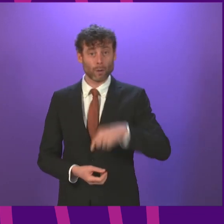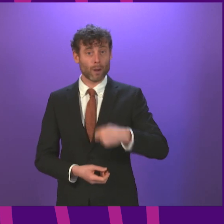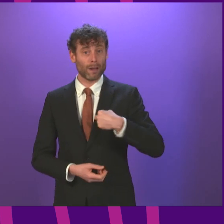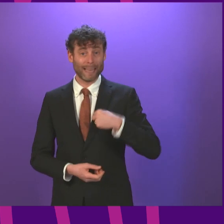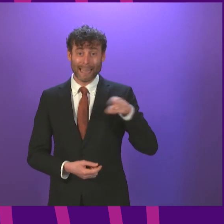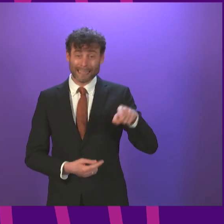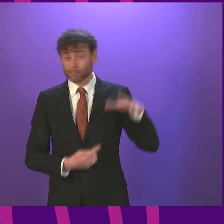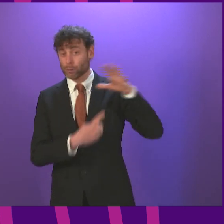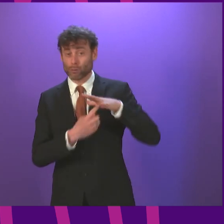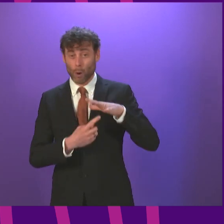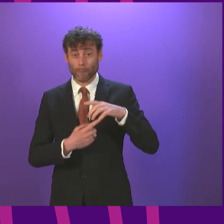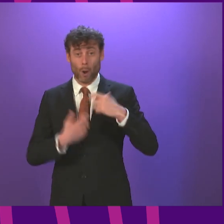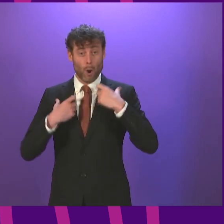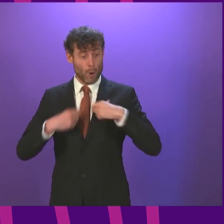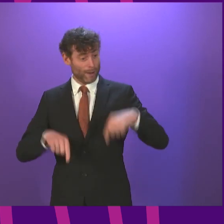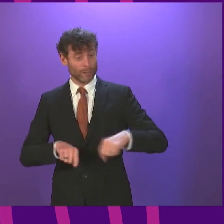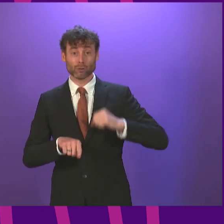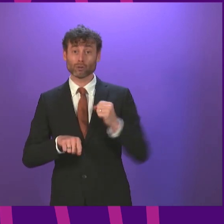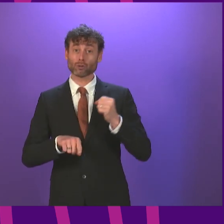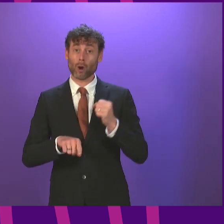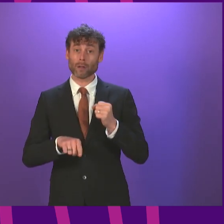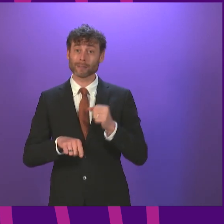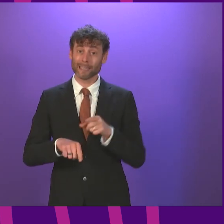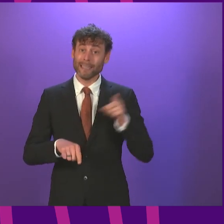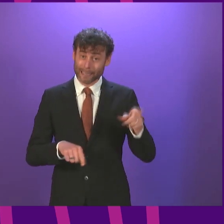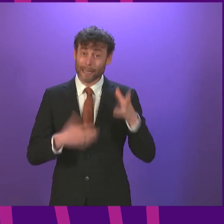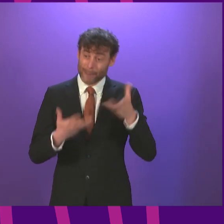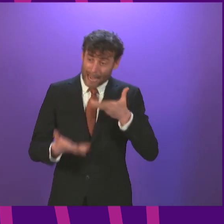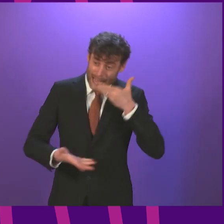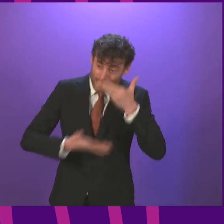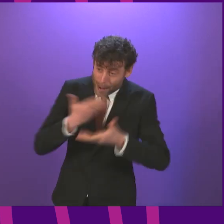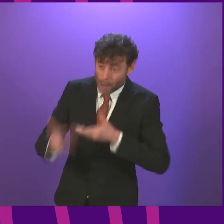in Scotland. As he had previously explained to the First Minister, conceding the case